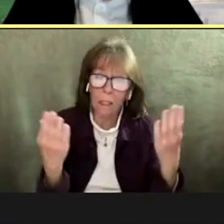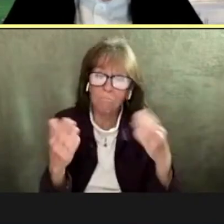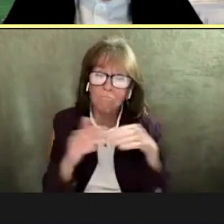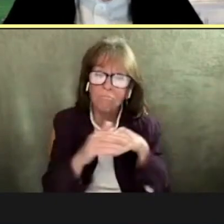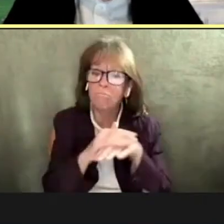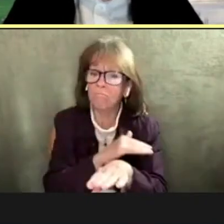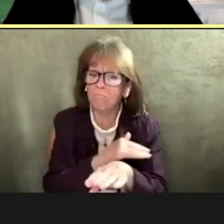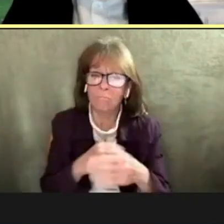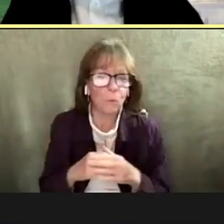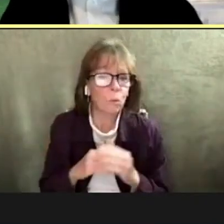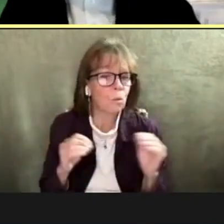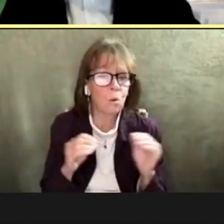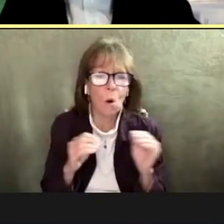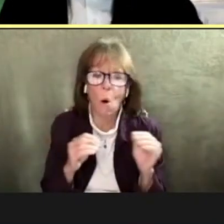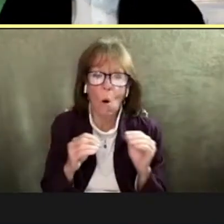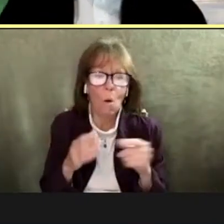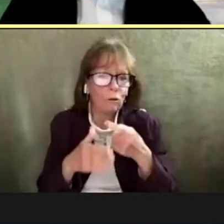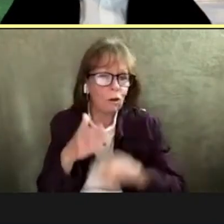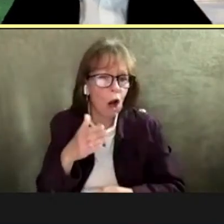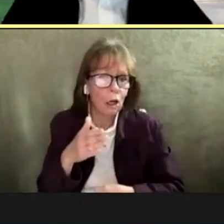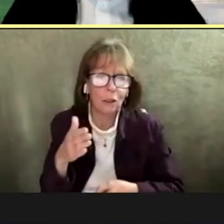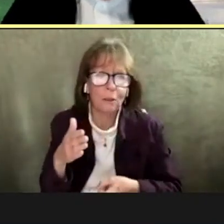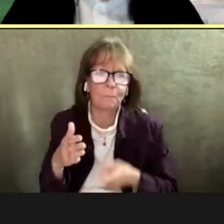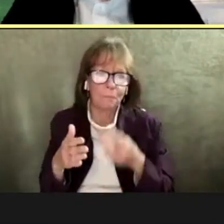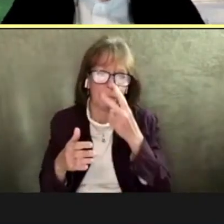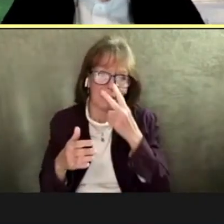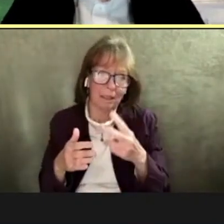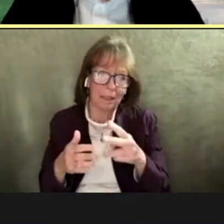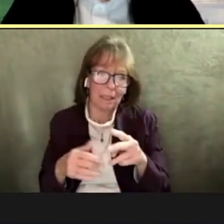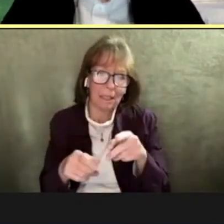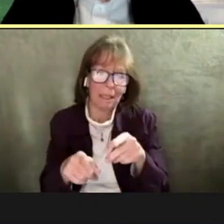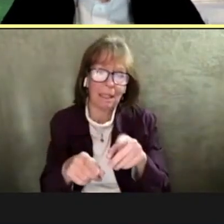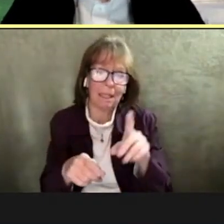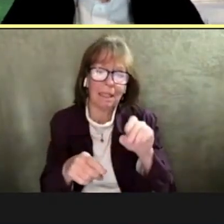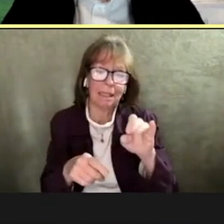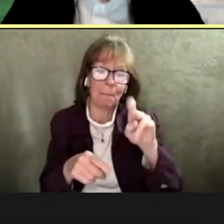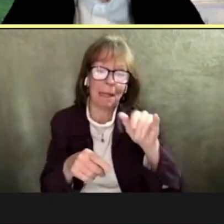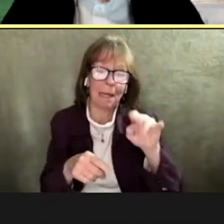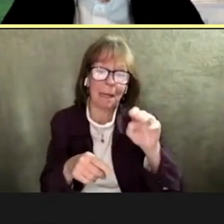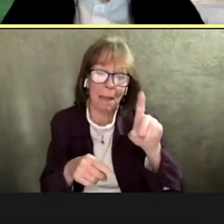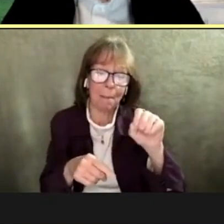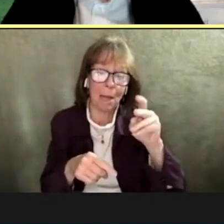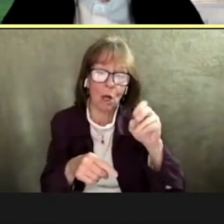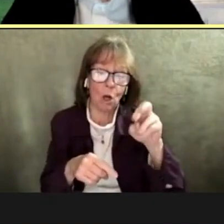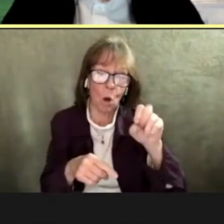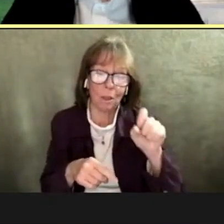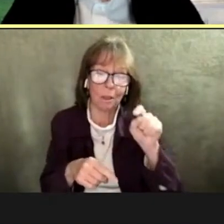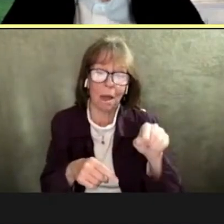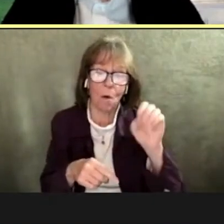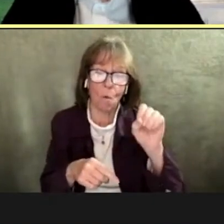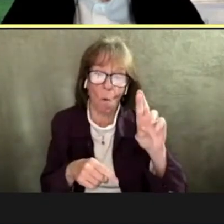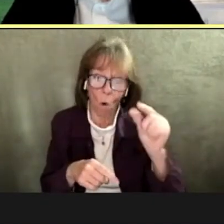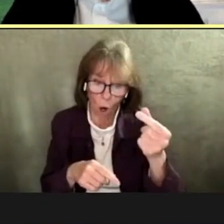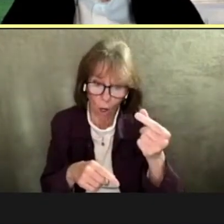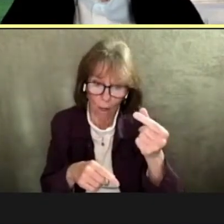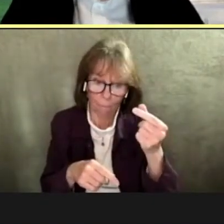And this is our web address and email, disabilitymedmentors.org and